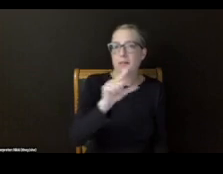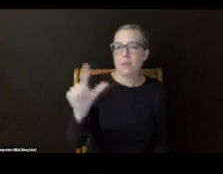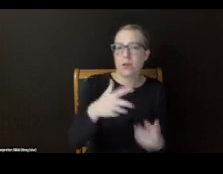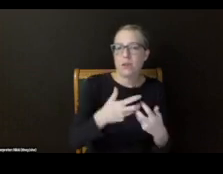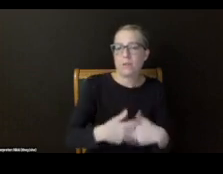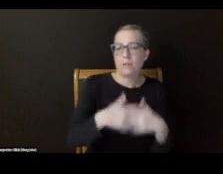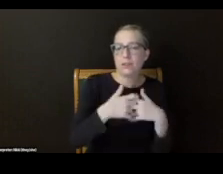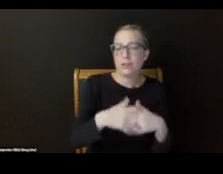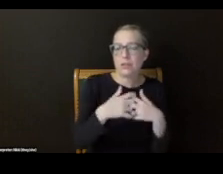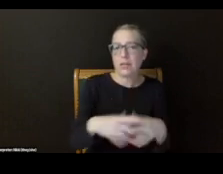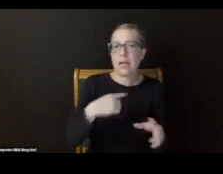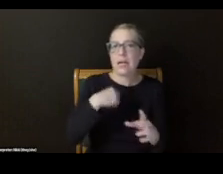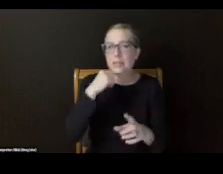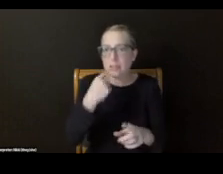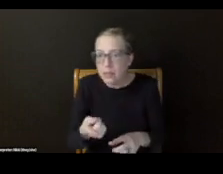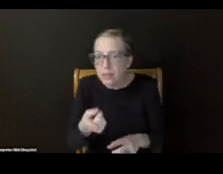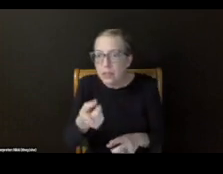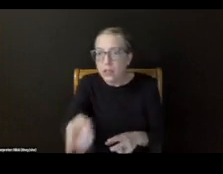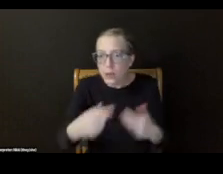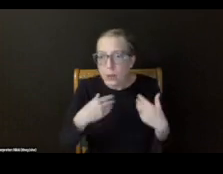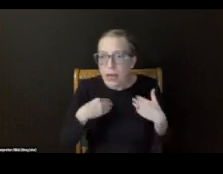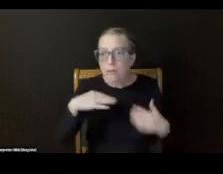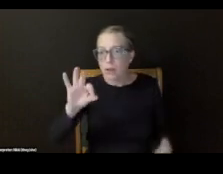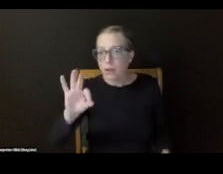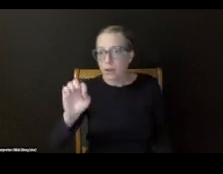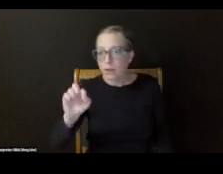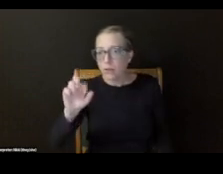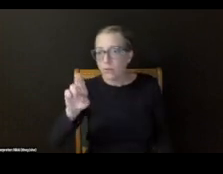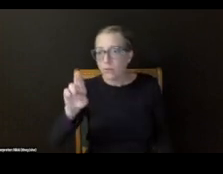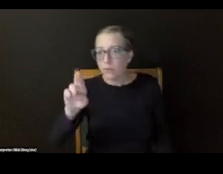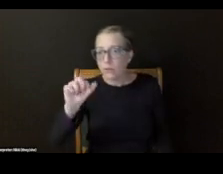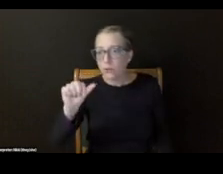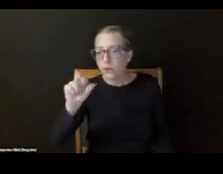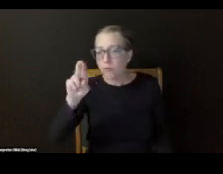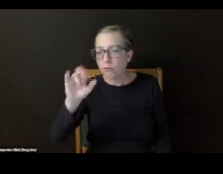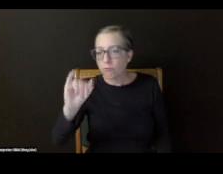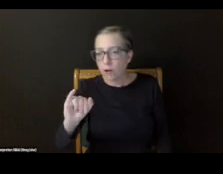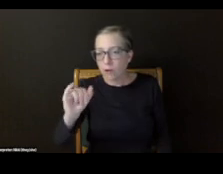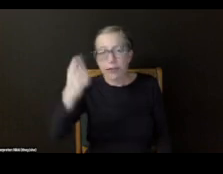have a Ferrari brain with Chevy brakes. You calm down a little bit.